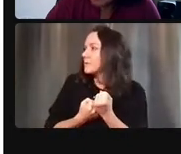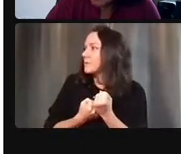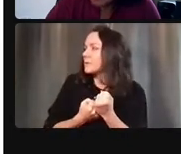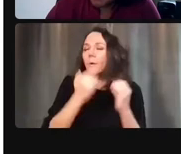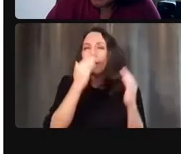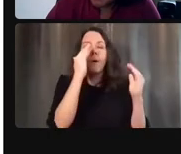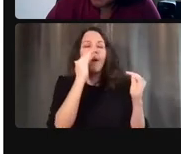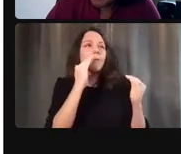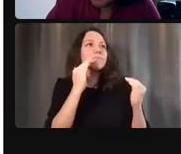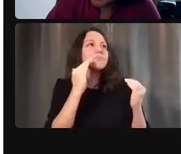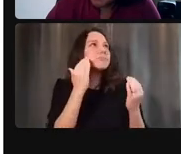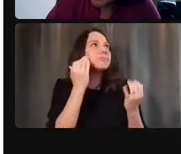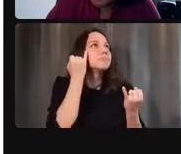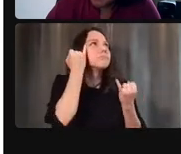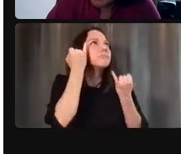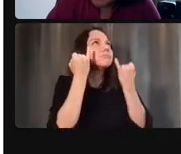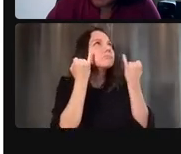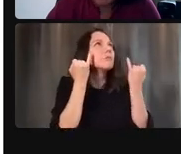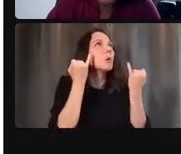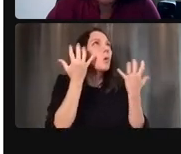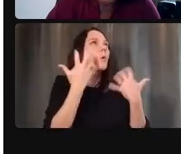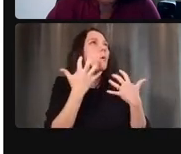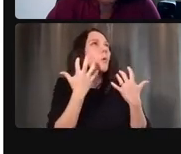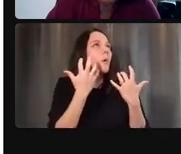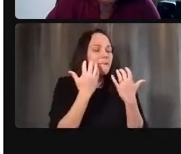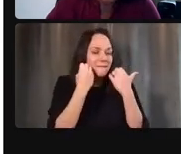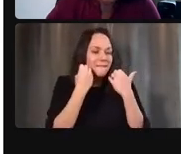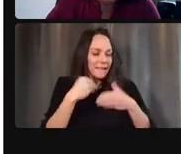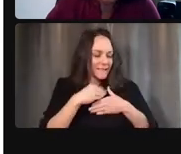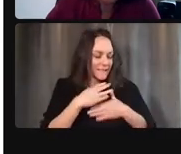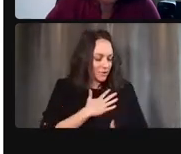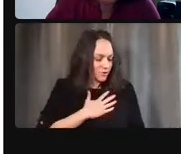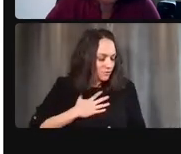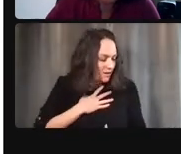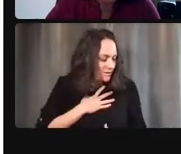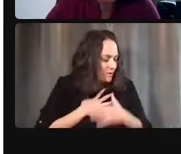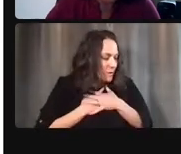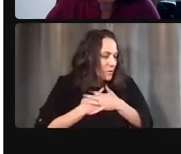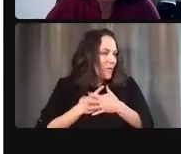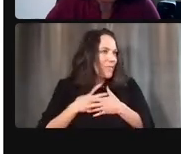feeds on your memory, and lodges within your chest like some gleeful parasite.